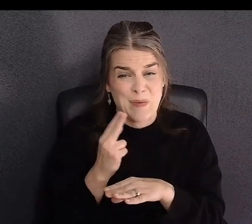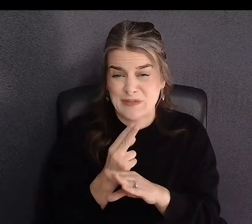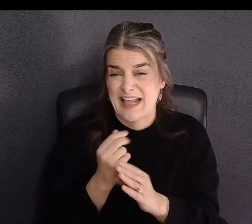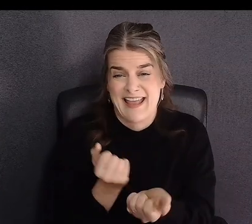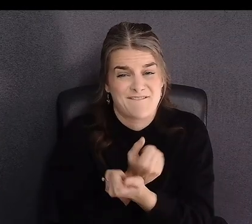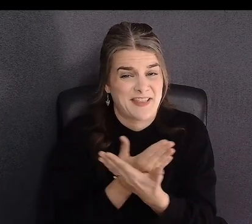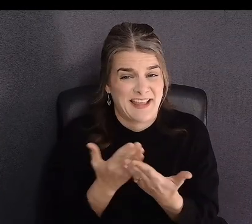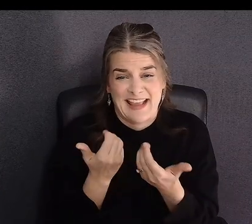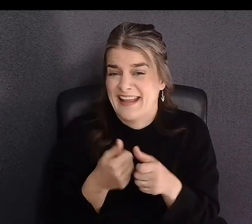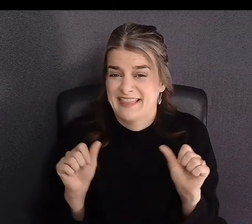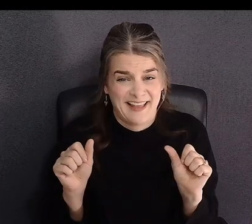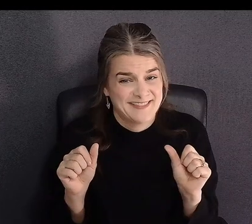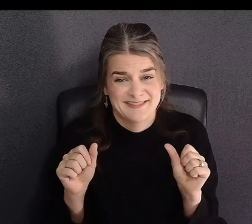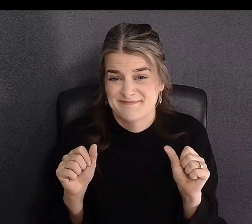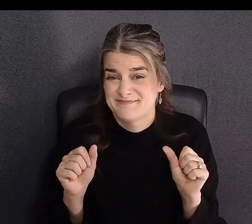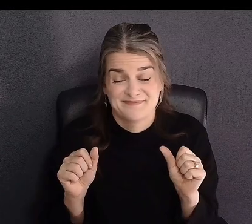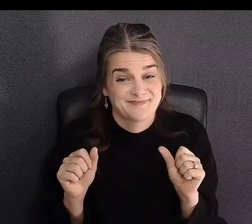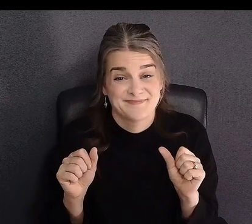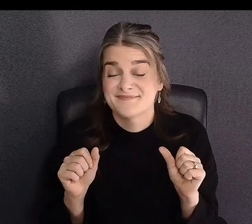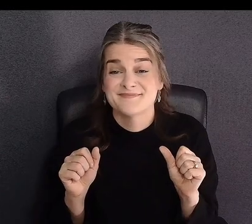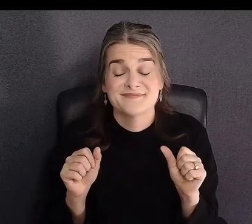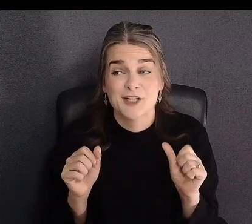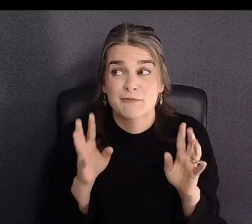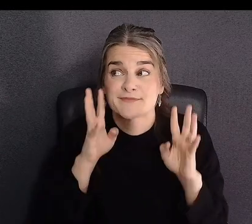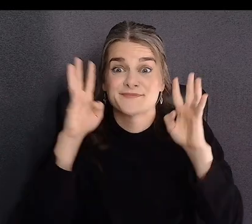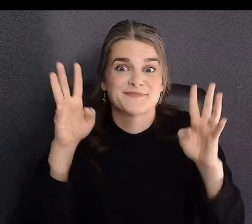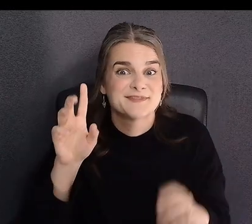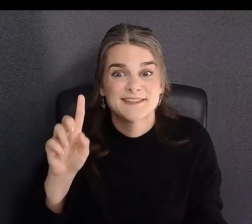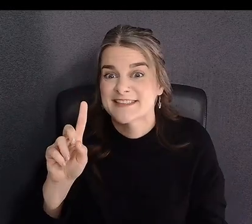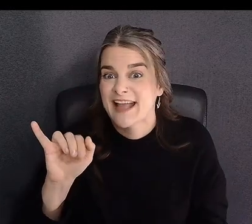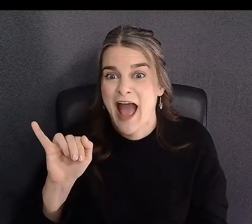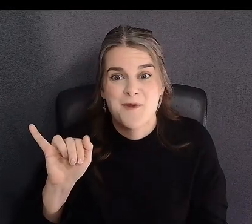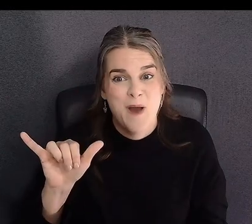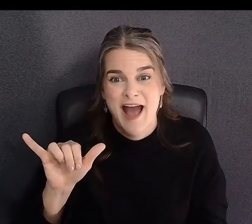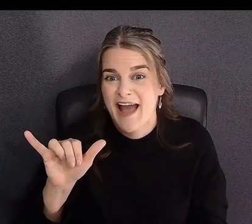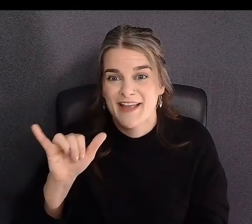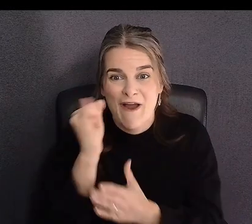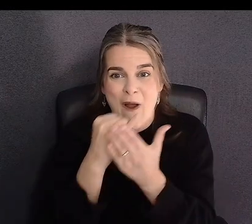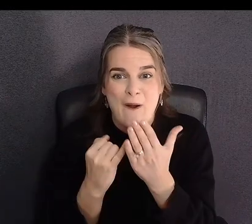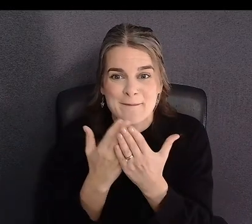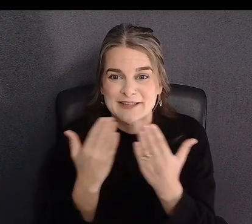just to make our own DIY art materials and art setups.